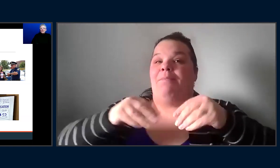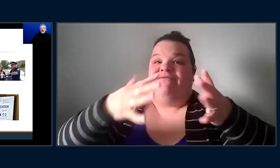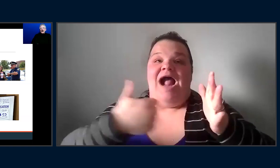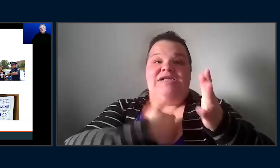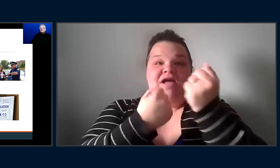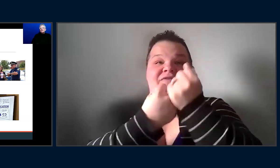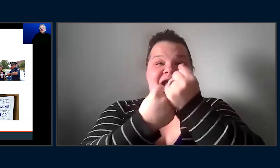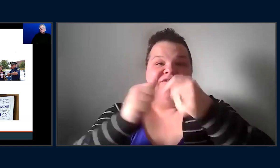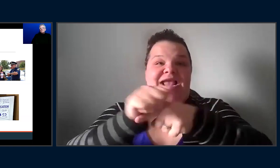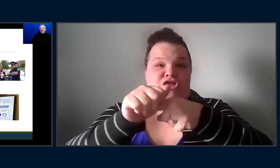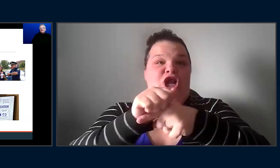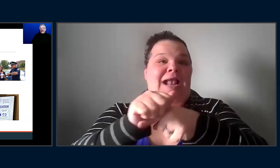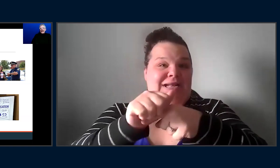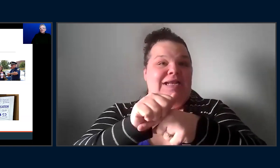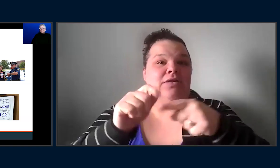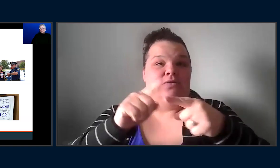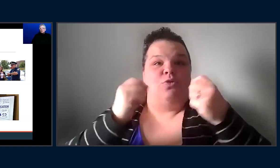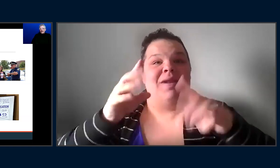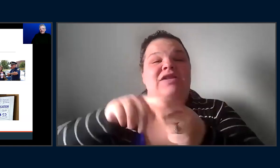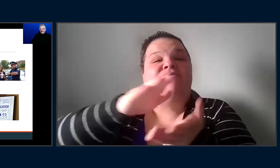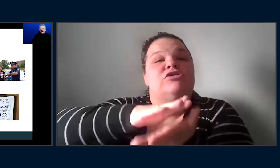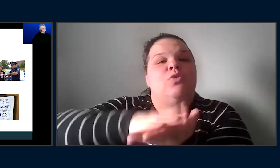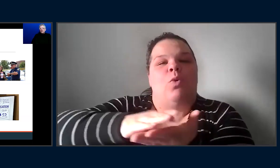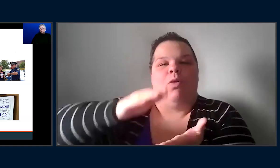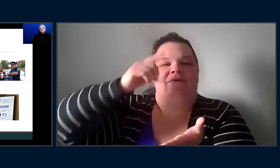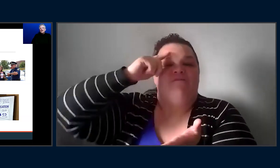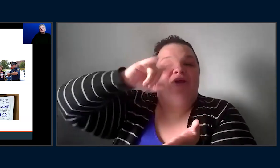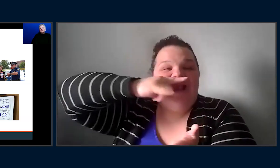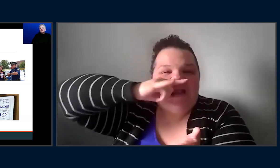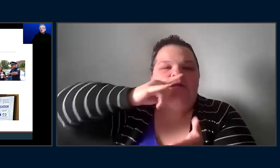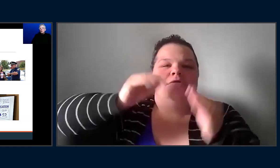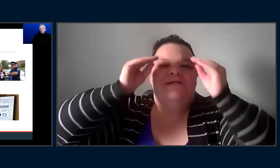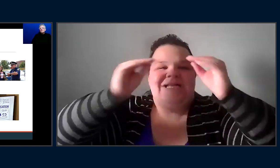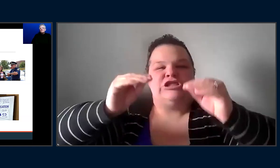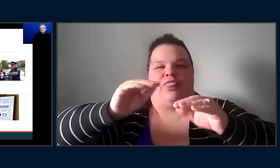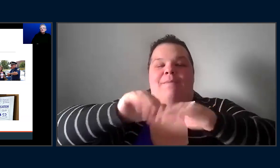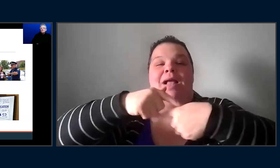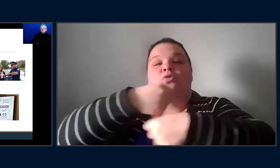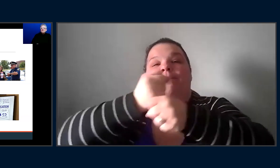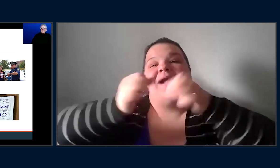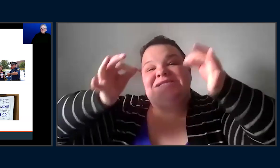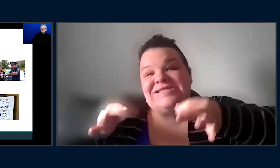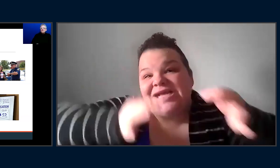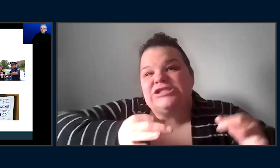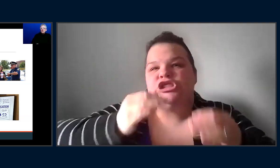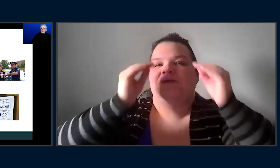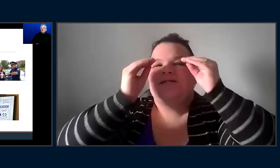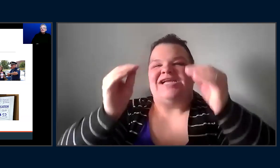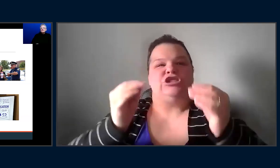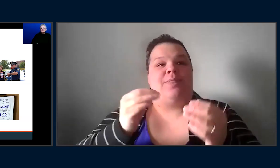Visor card. Thank you. So yes, we provided advocacy training as well to a lot of different schools for students